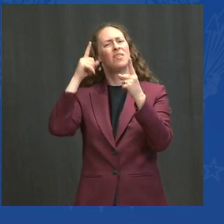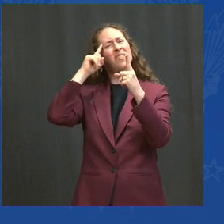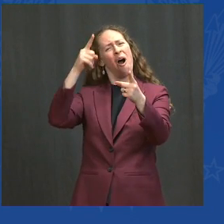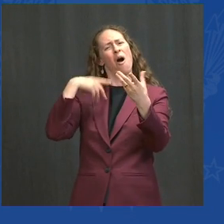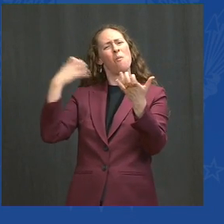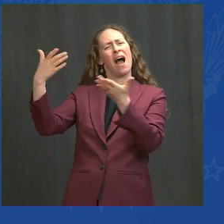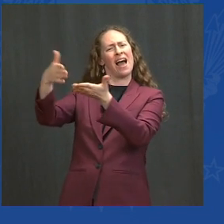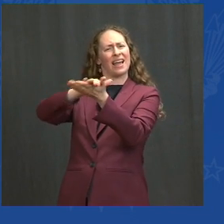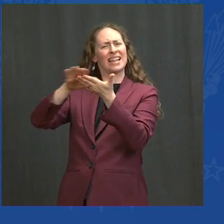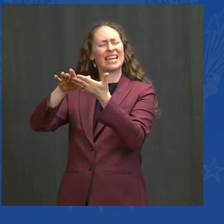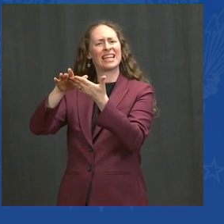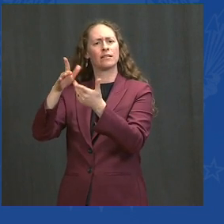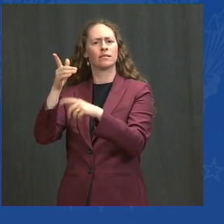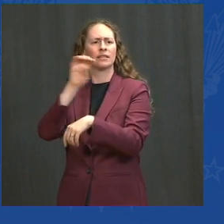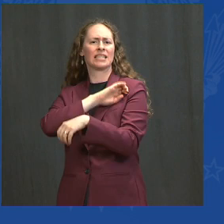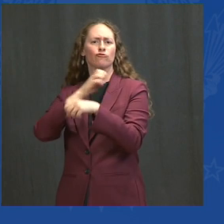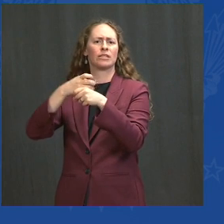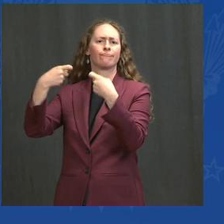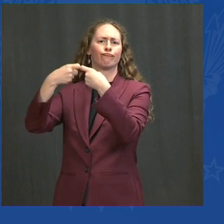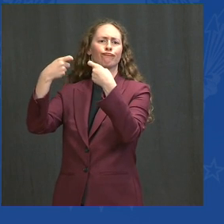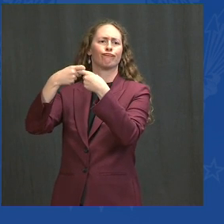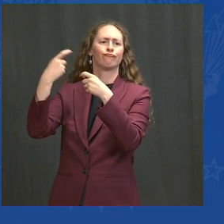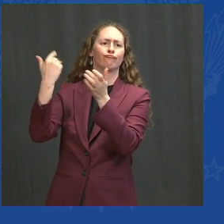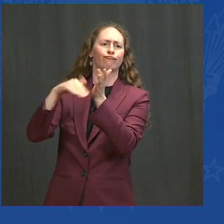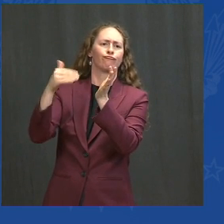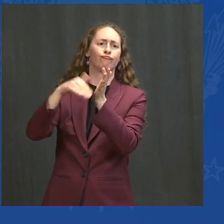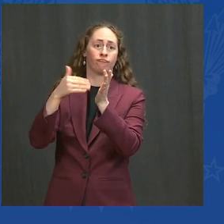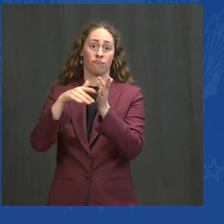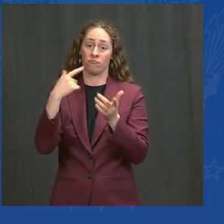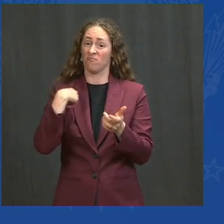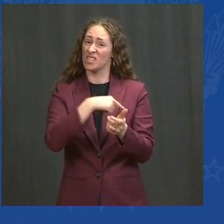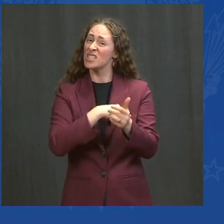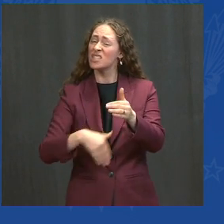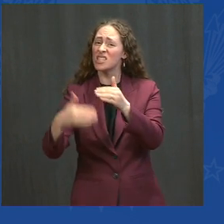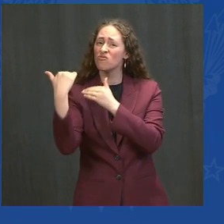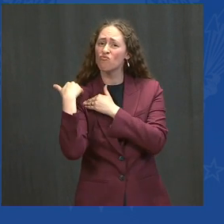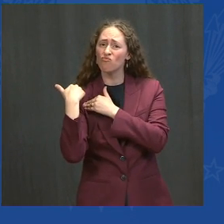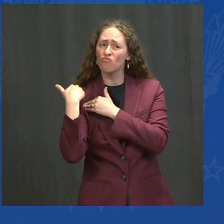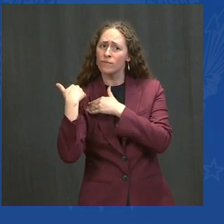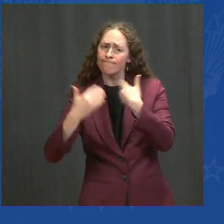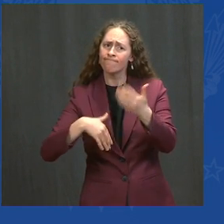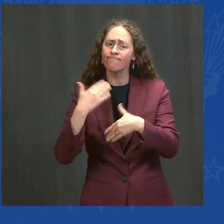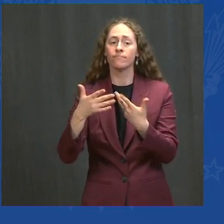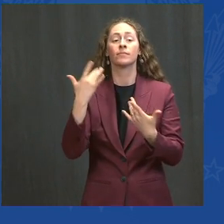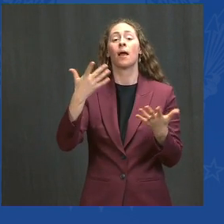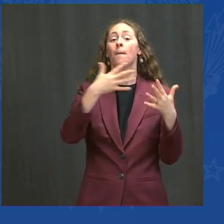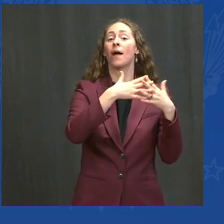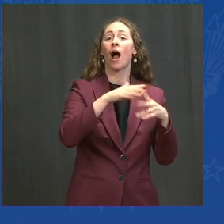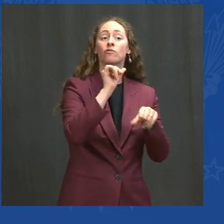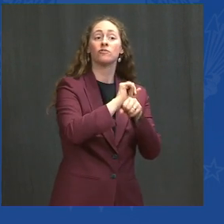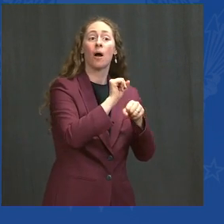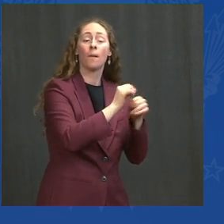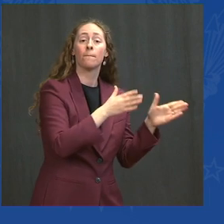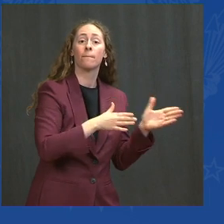we are doing our part to make this happen. The American Jobs Plan will have a huge impact across the country,